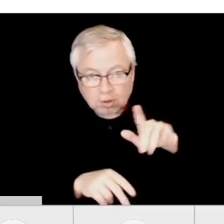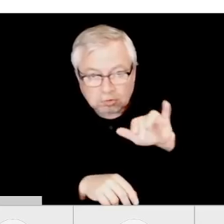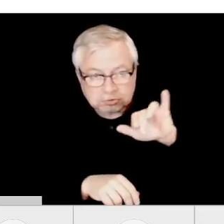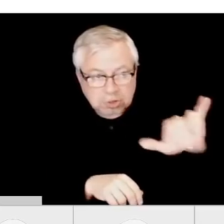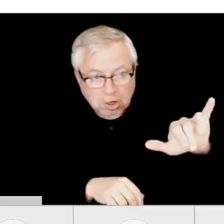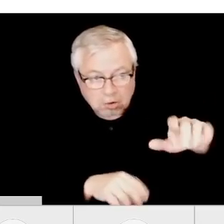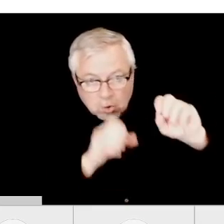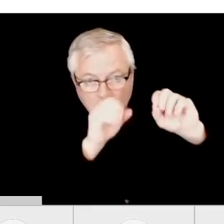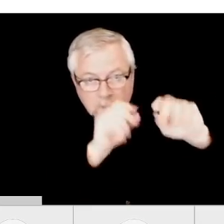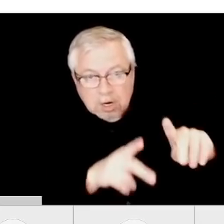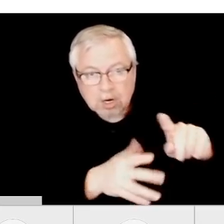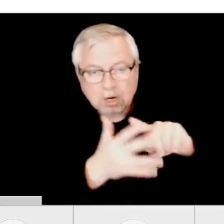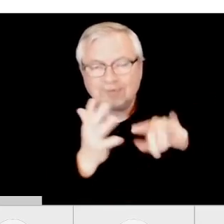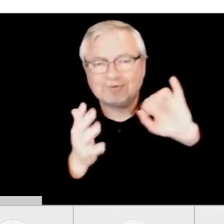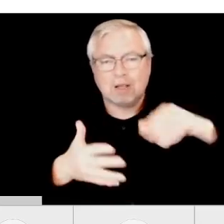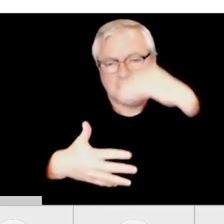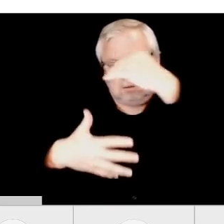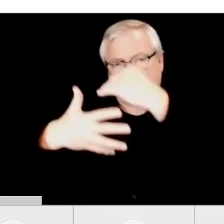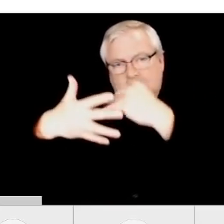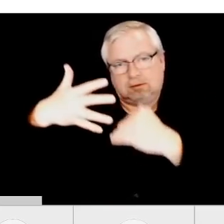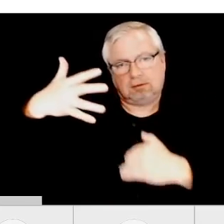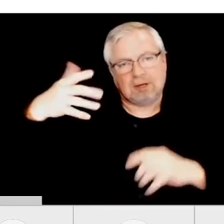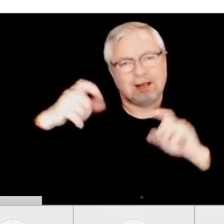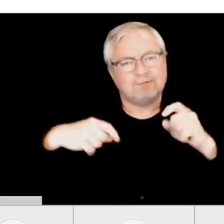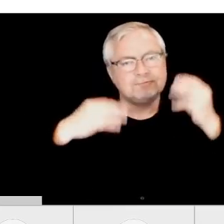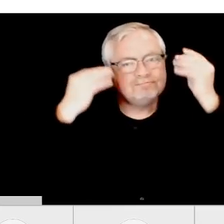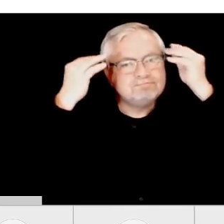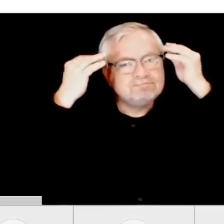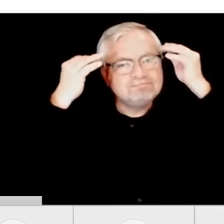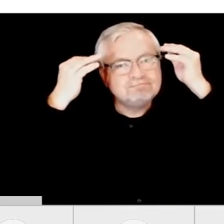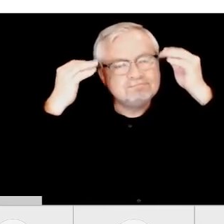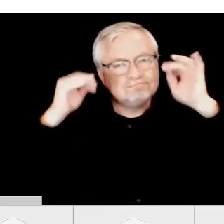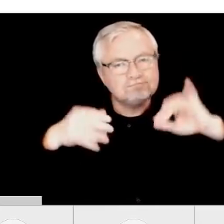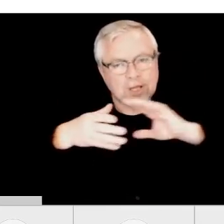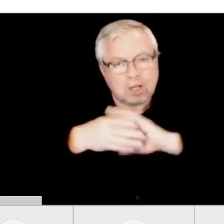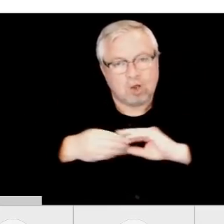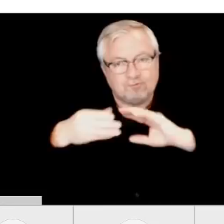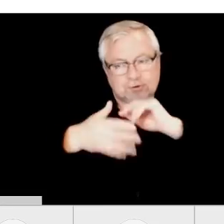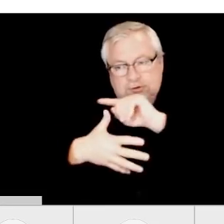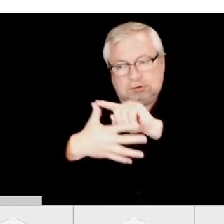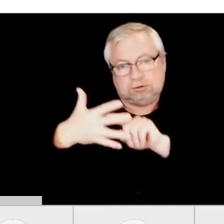So in many of these scenarios we have kind of a soft opening and then